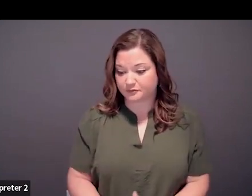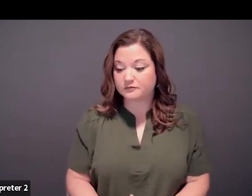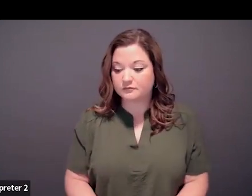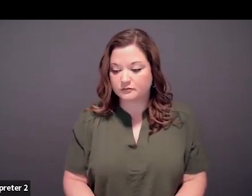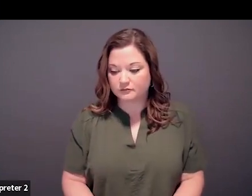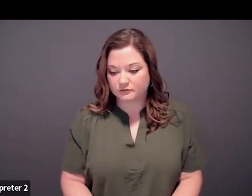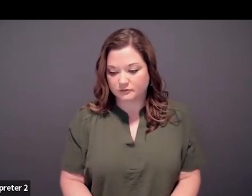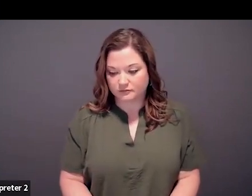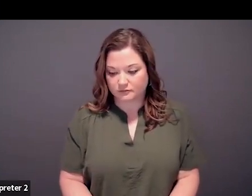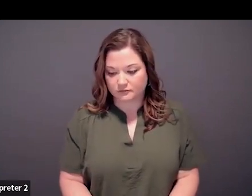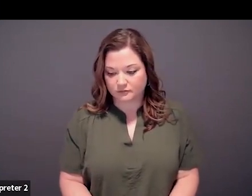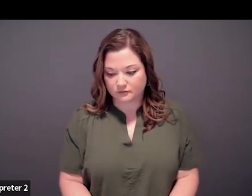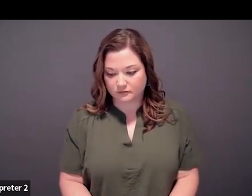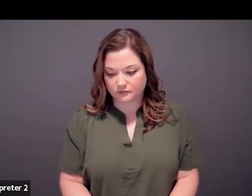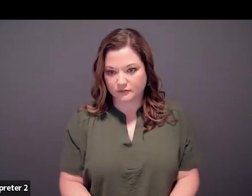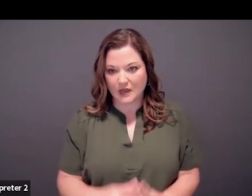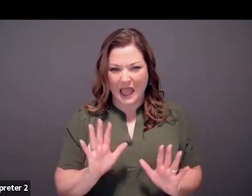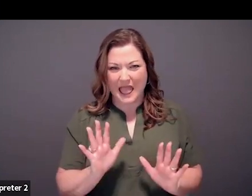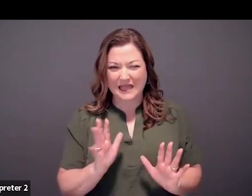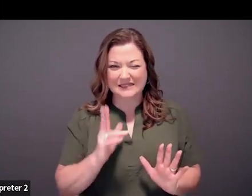Might need a little refresher on that. I know ARIA described